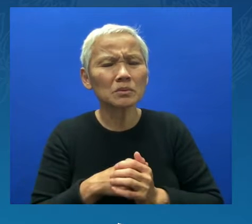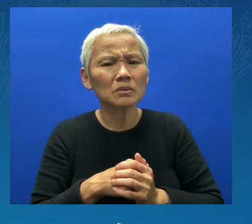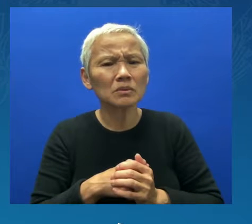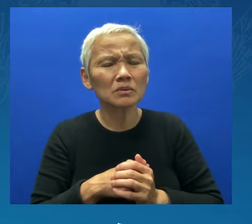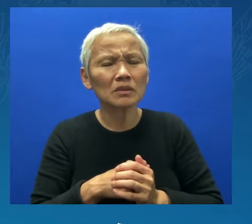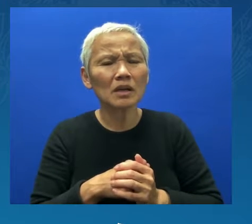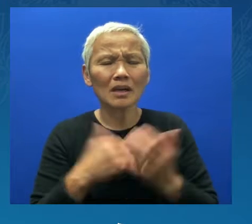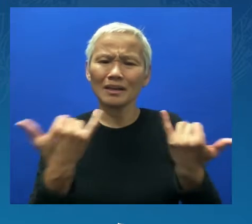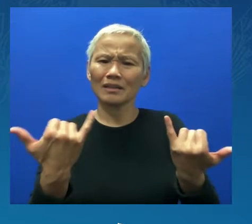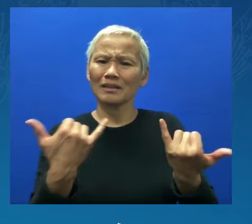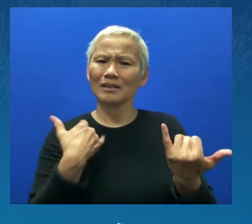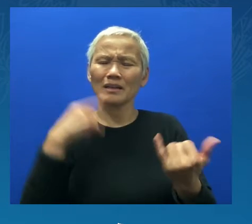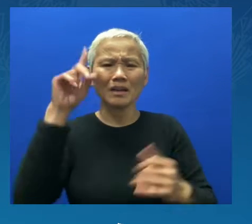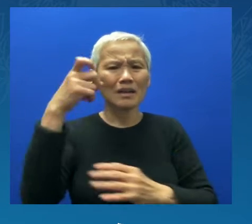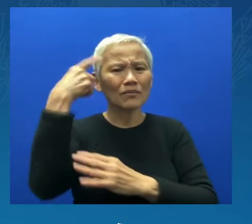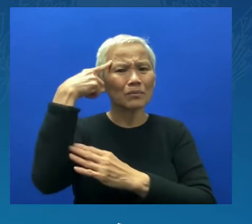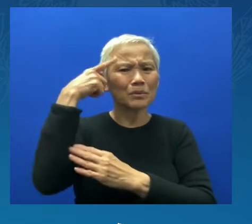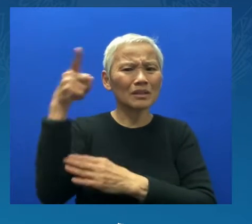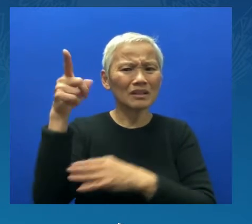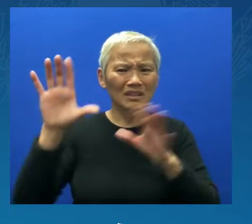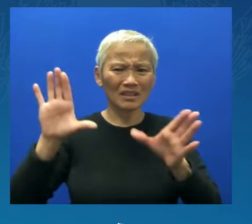should not be making this decision for her.